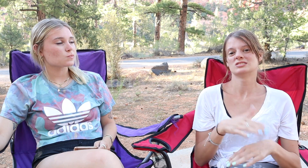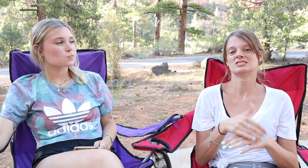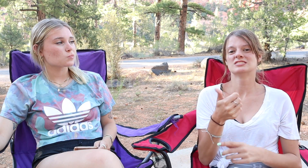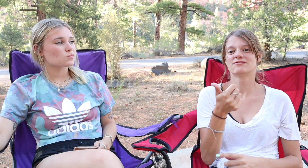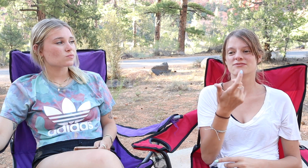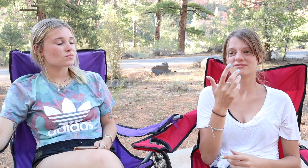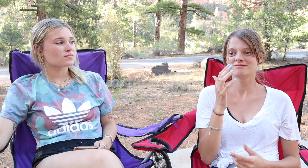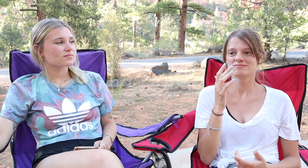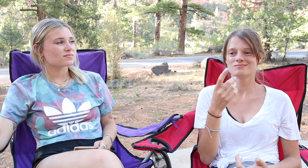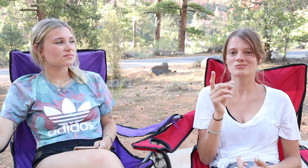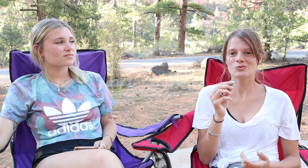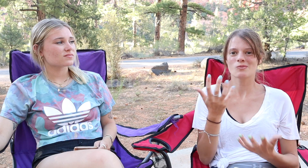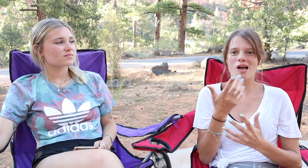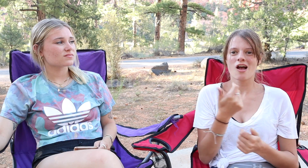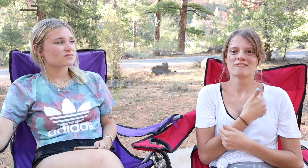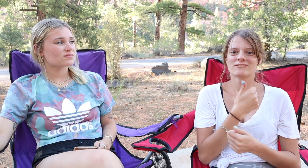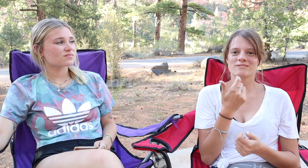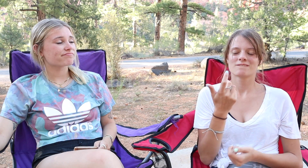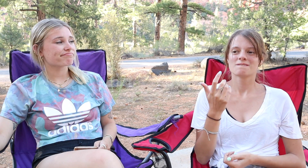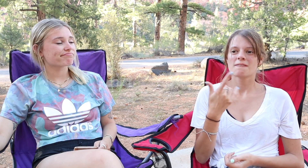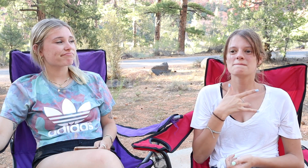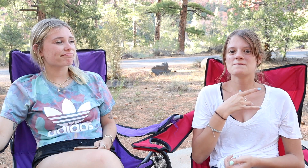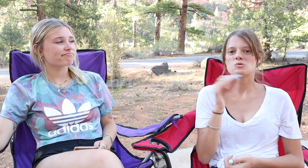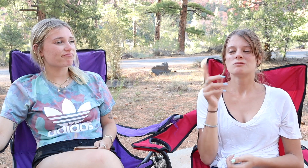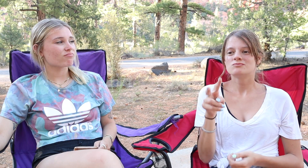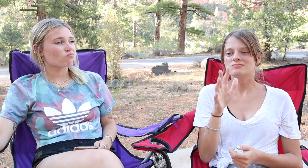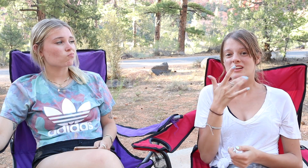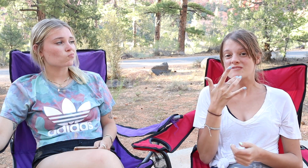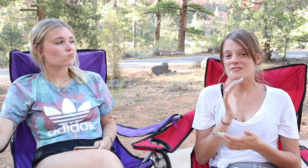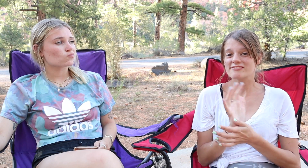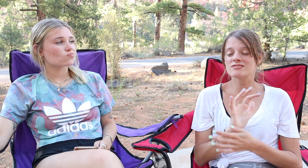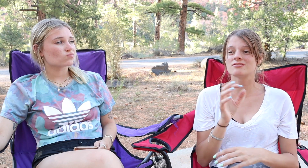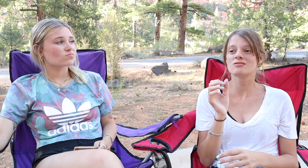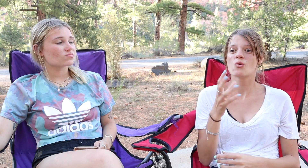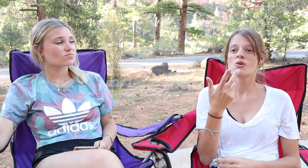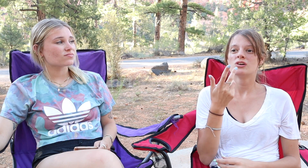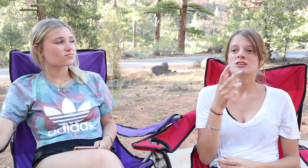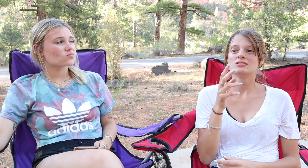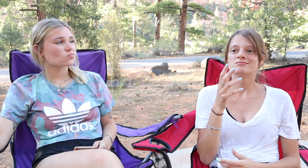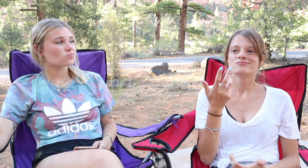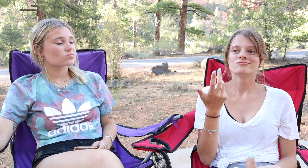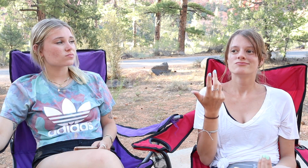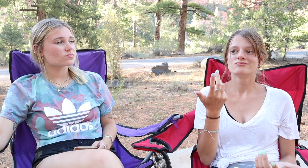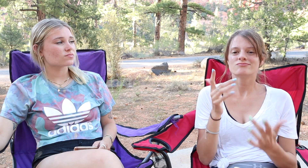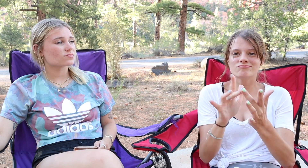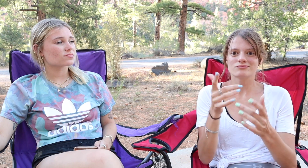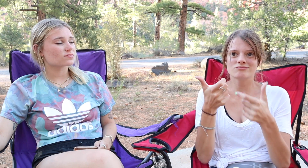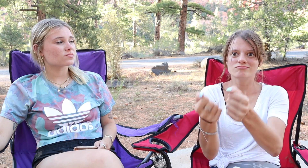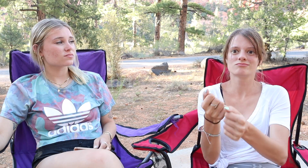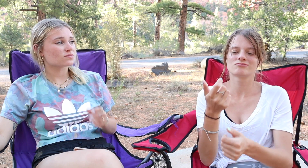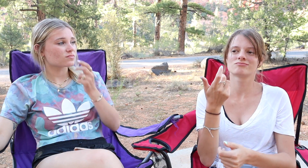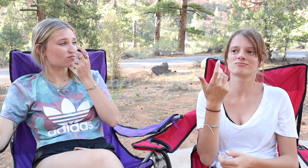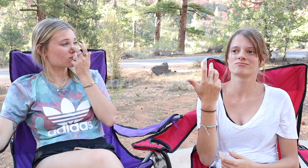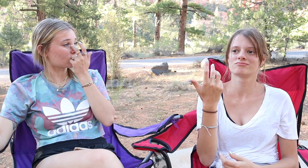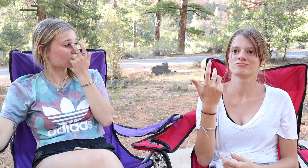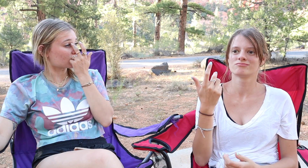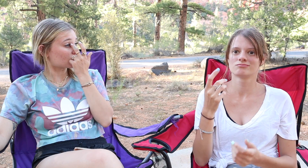I think you can just focus on yourself and do what you love or being in the mood to watch your favorite movies or reach out to your friends